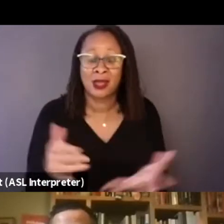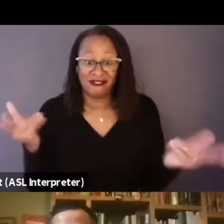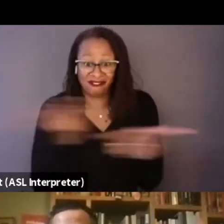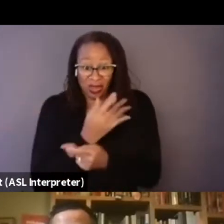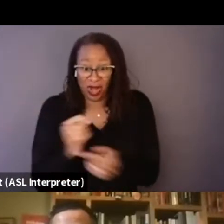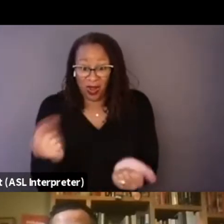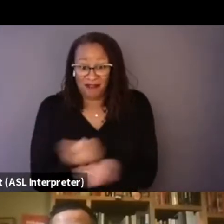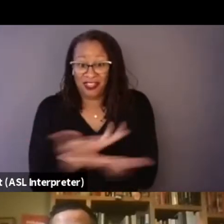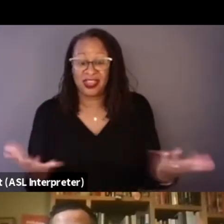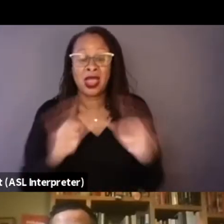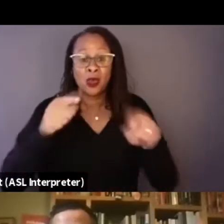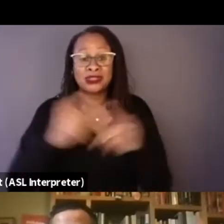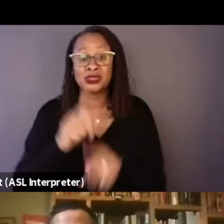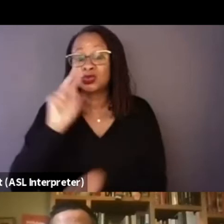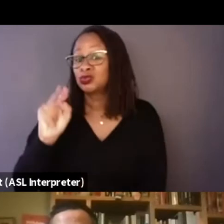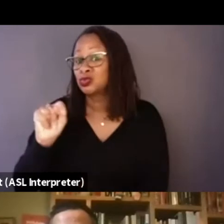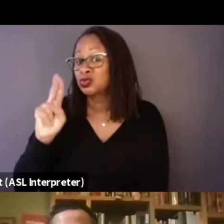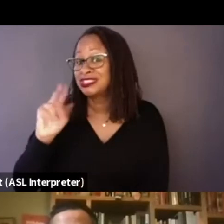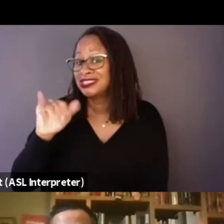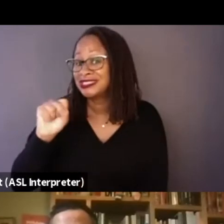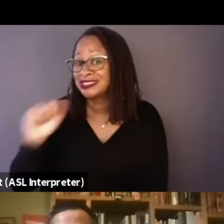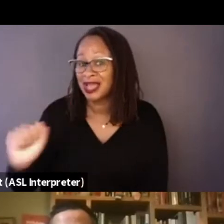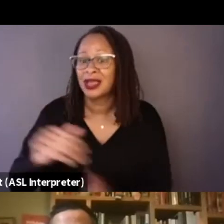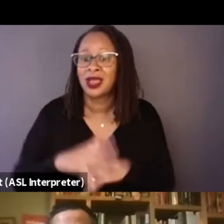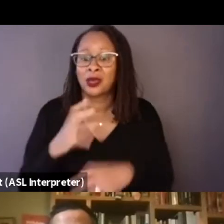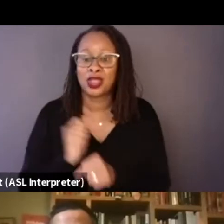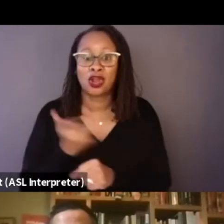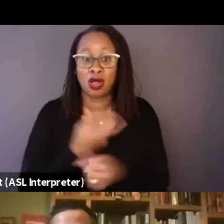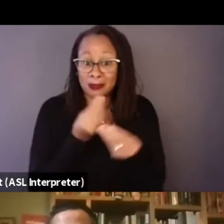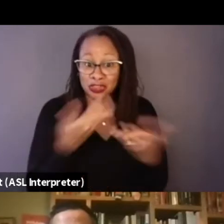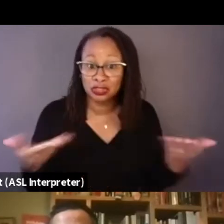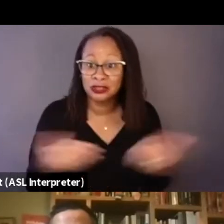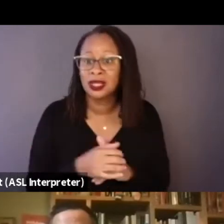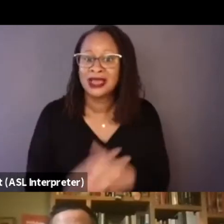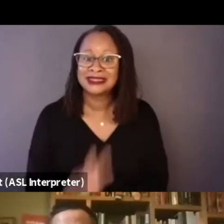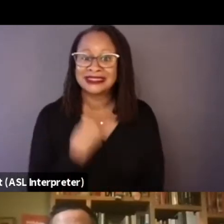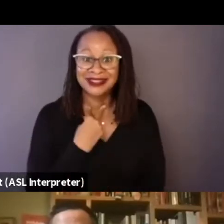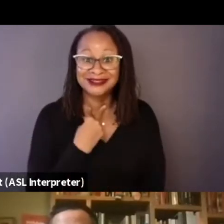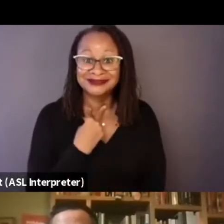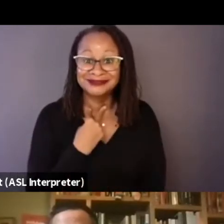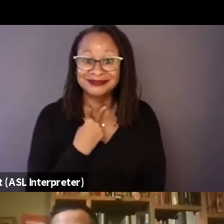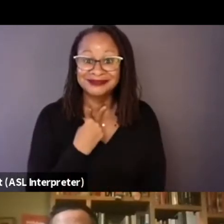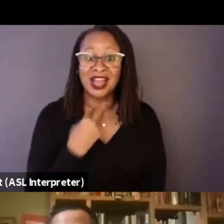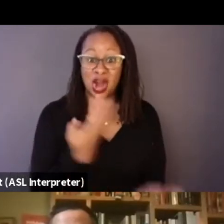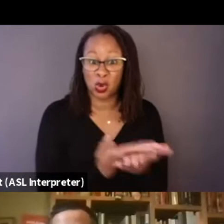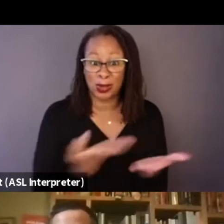we went to Tunisia and we got- all our material was stuck at the airport because...